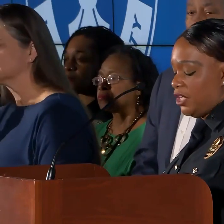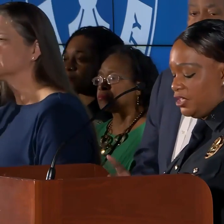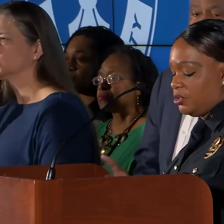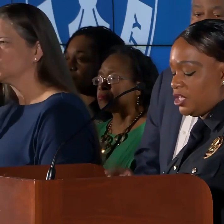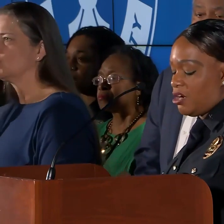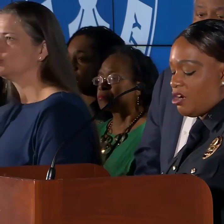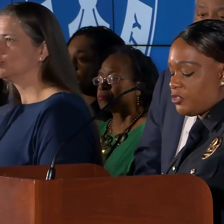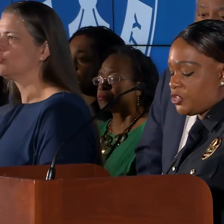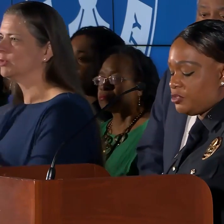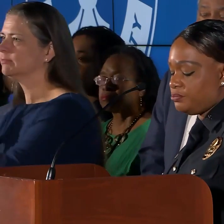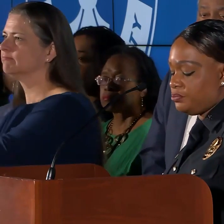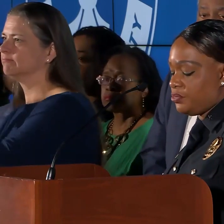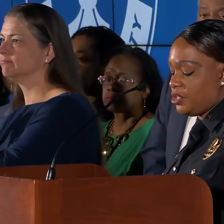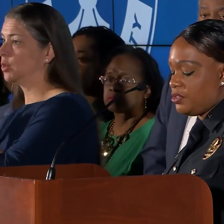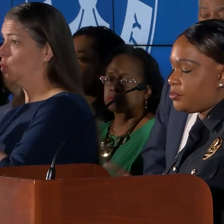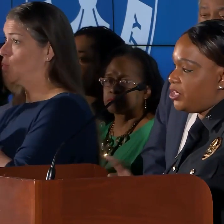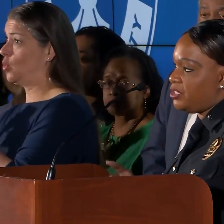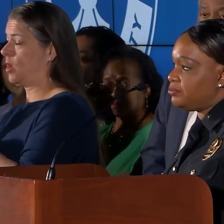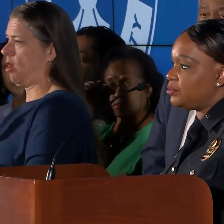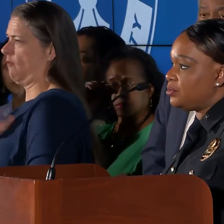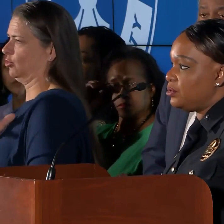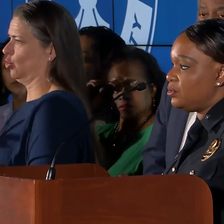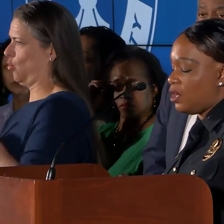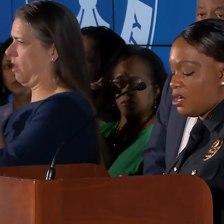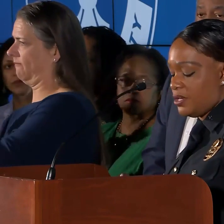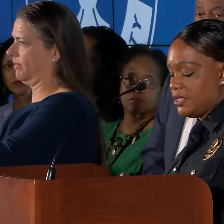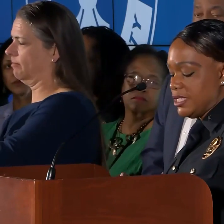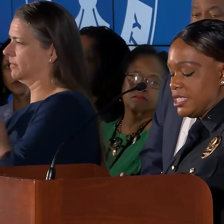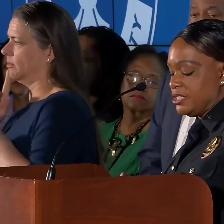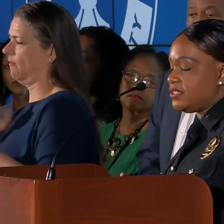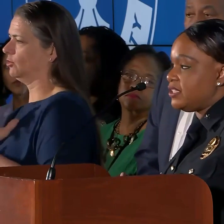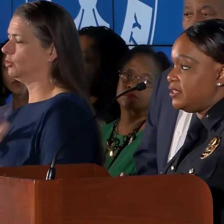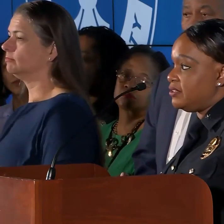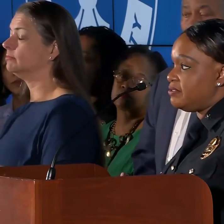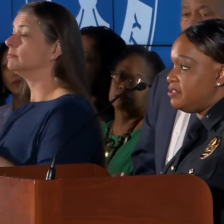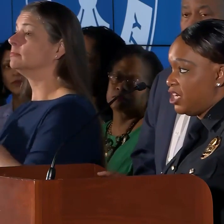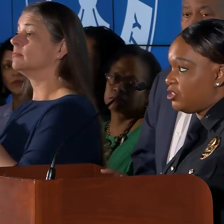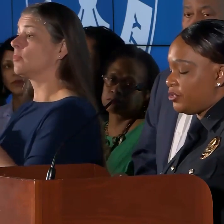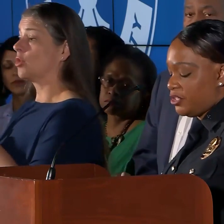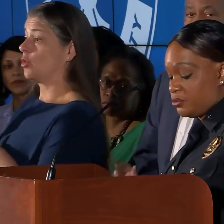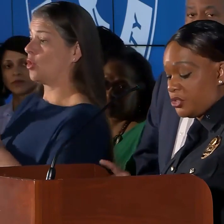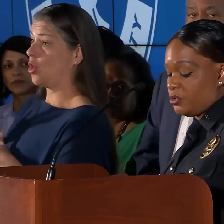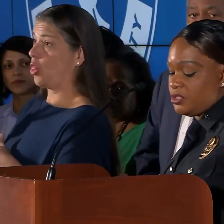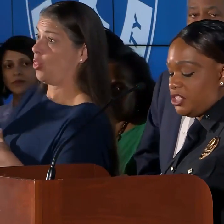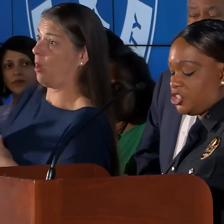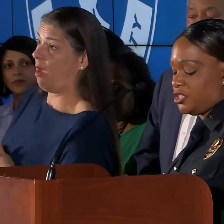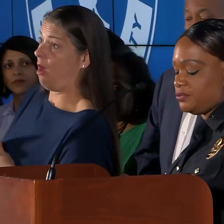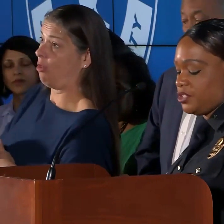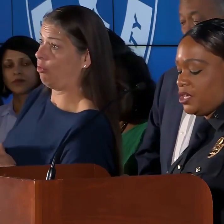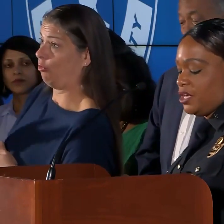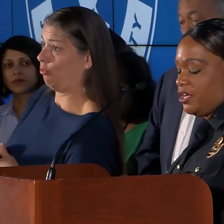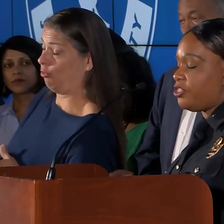including our officer, three who are listed in non critical condition and